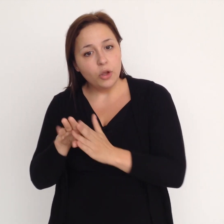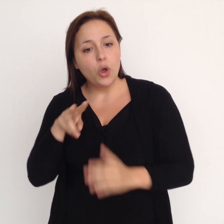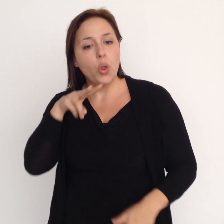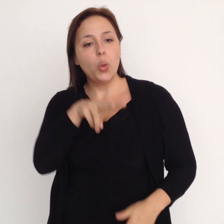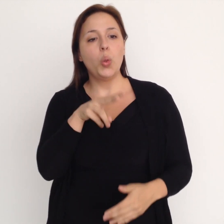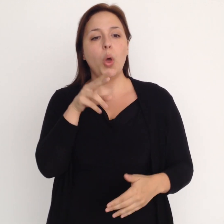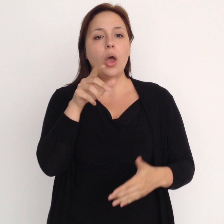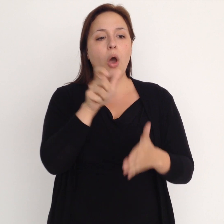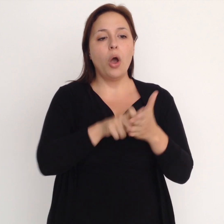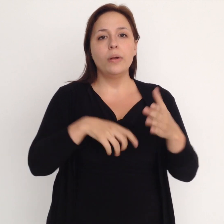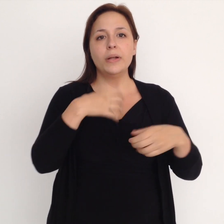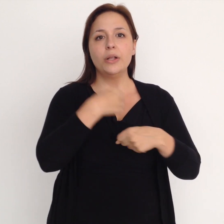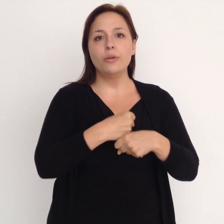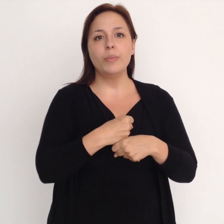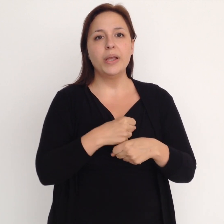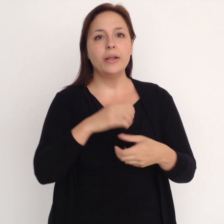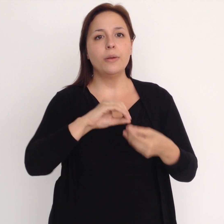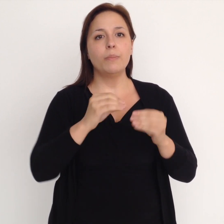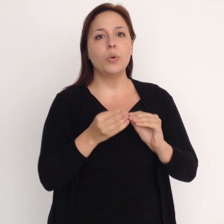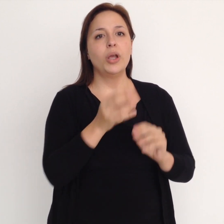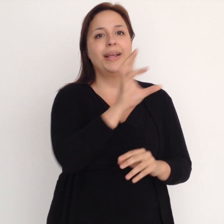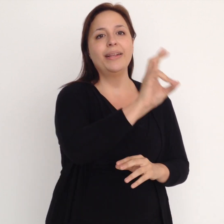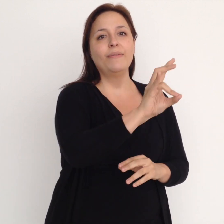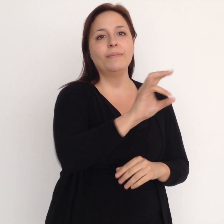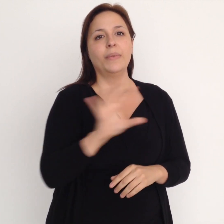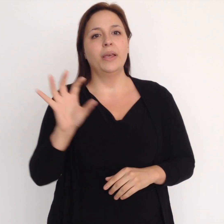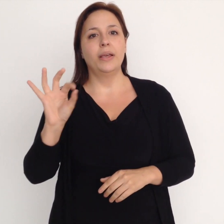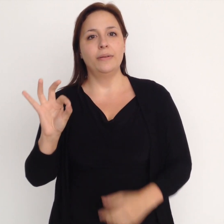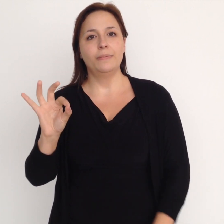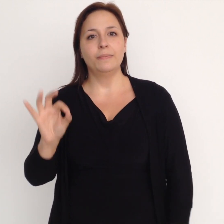watch Research Briefs 7 and 9.